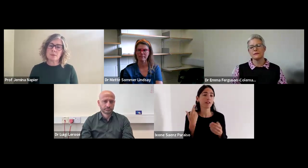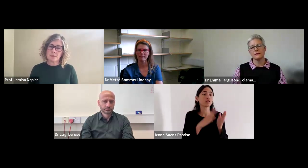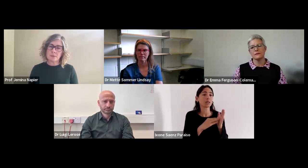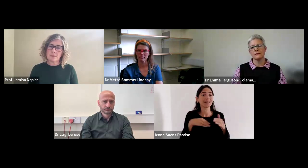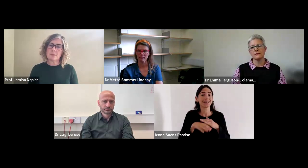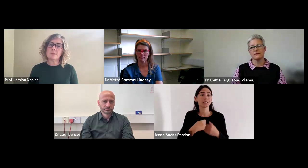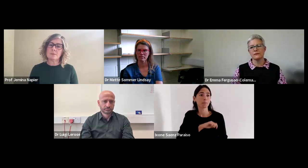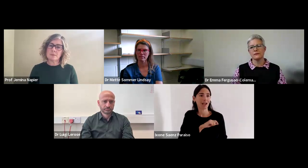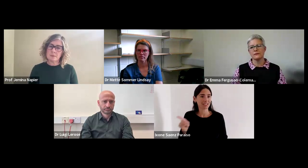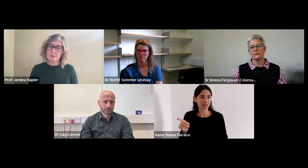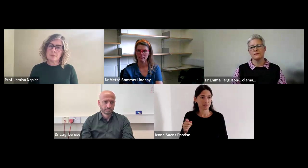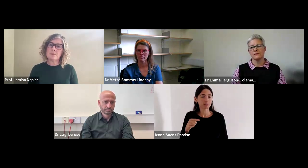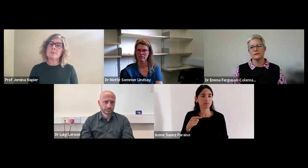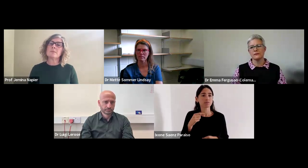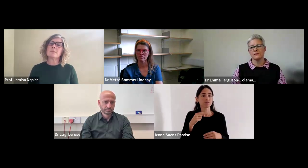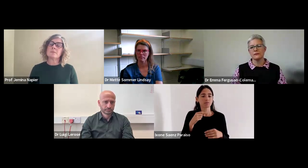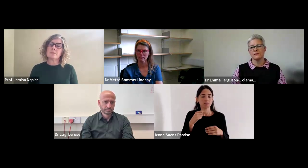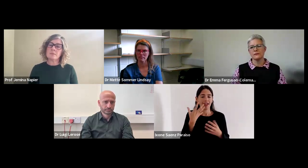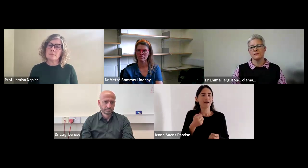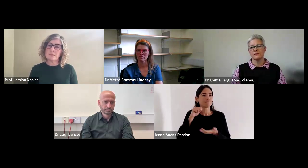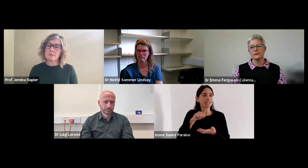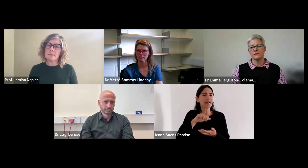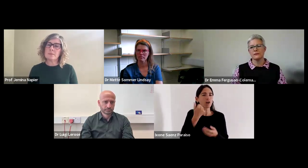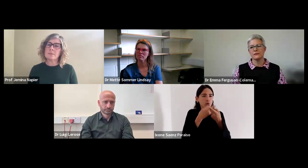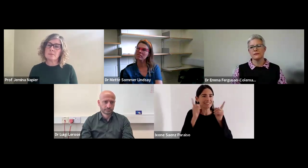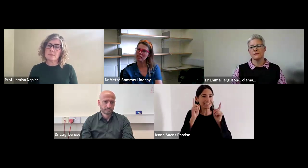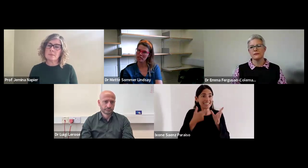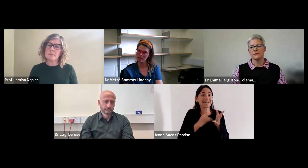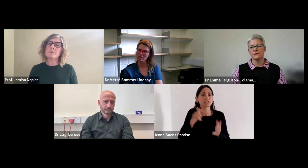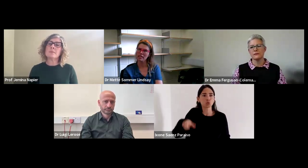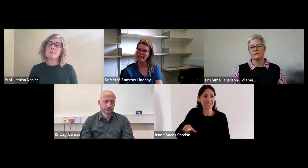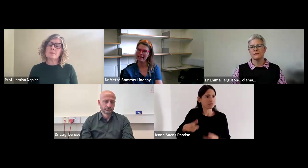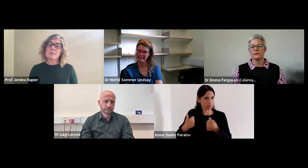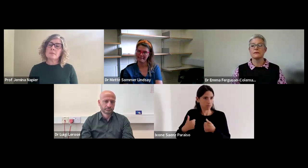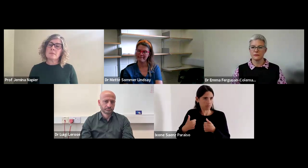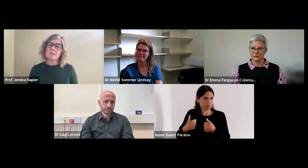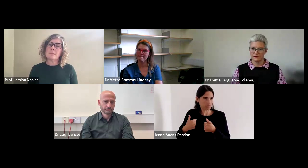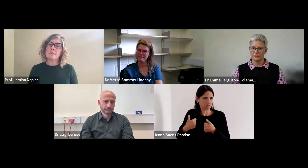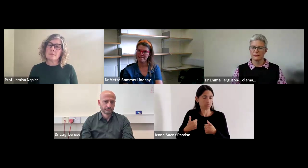there's always insufficient resources. Going back to Spain, there is funding for University